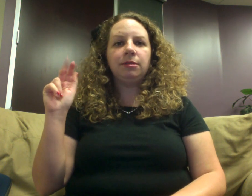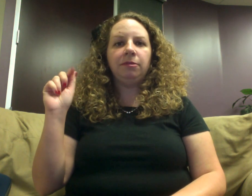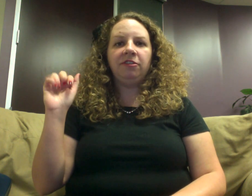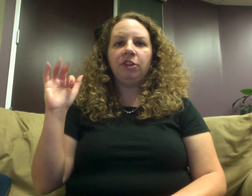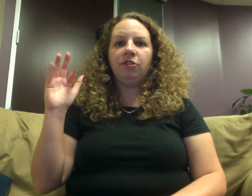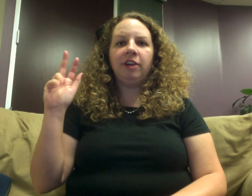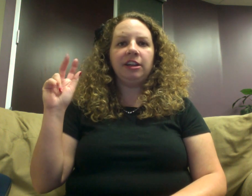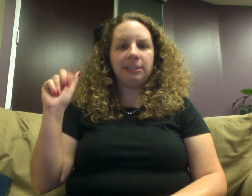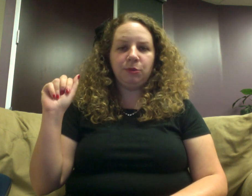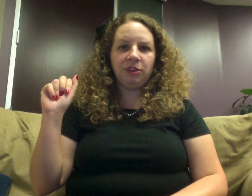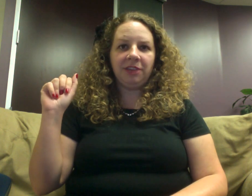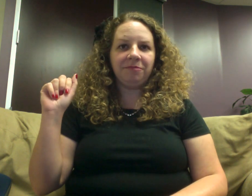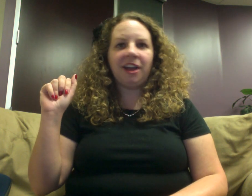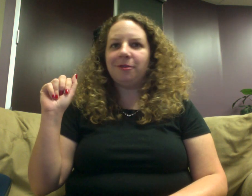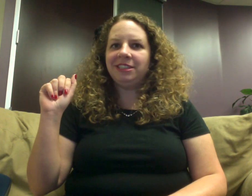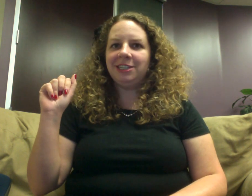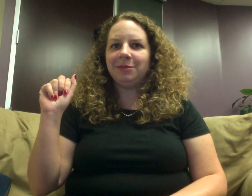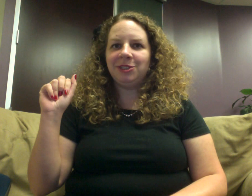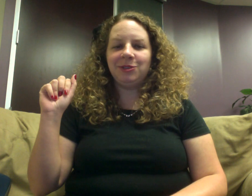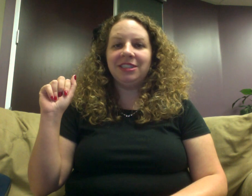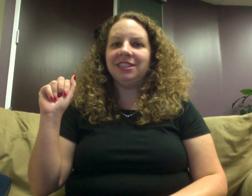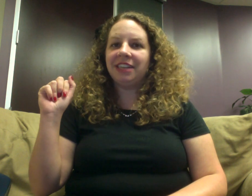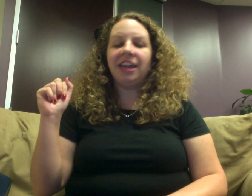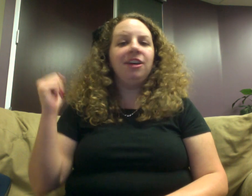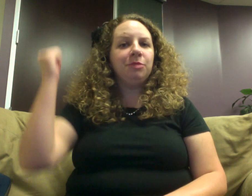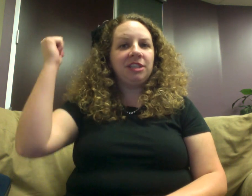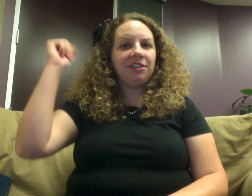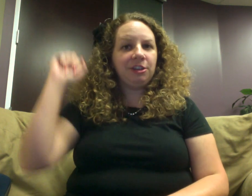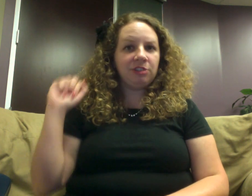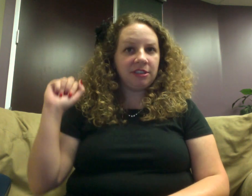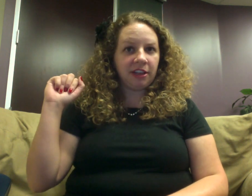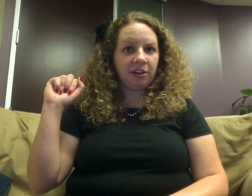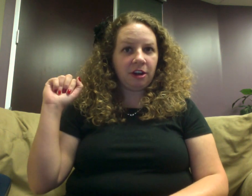to flow very smoothly. I always tease my students and say pretend that you just stuck your arm